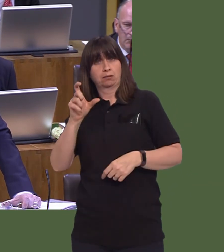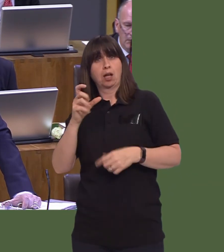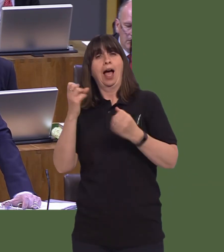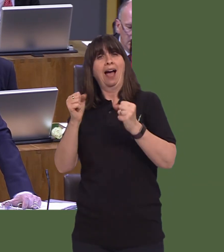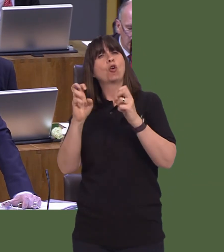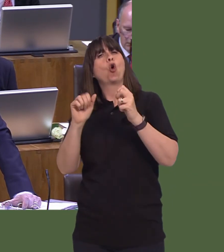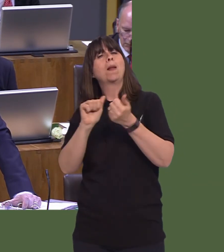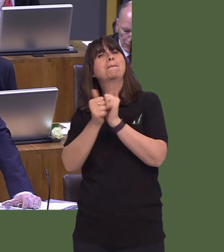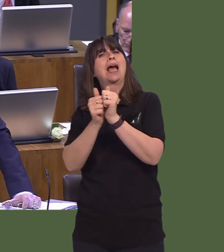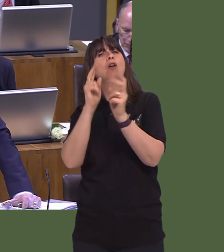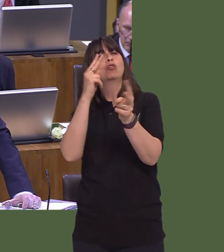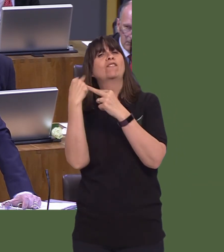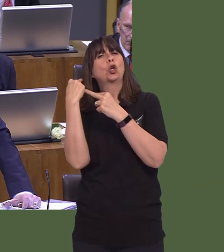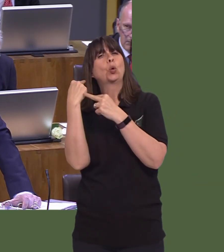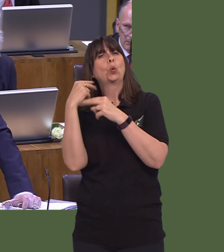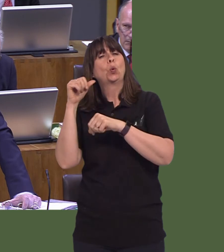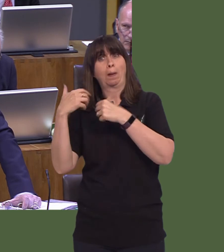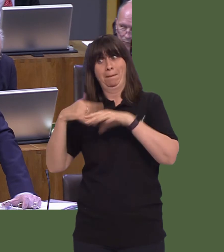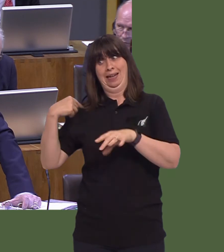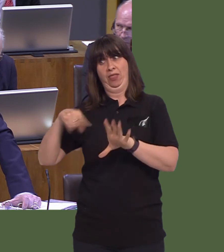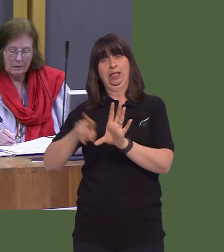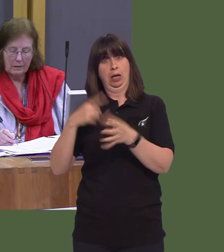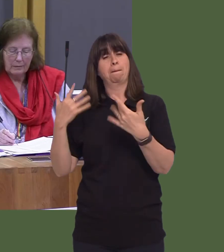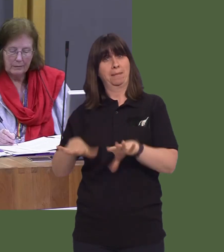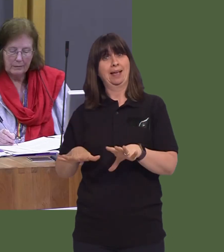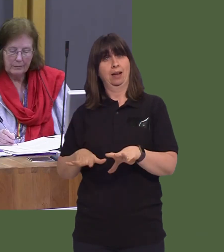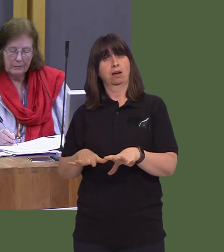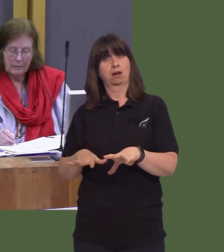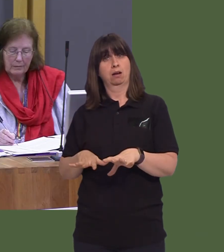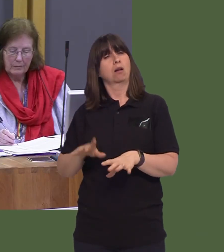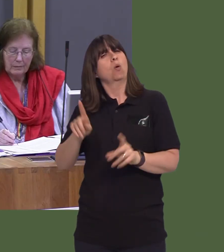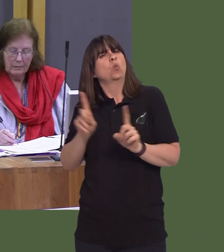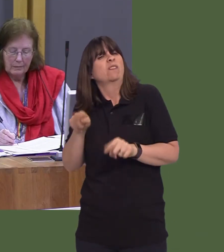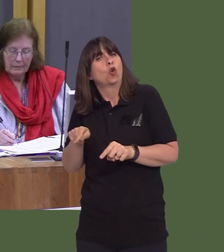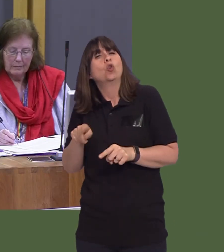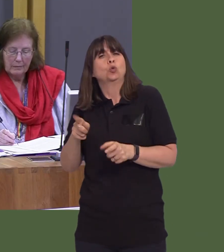That has taken place this year, and that is intended, of course, to support quality improvements